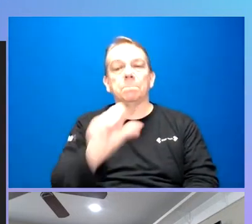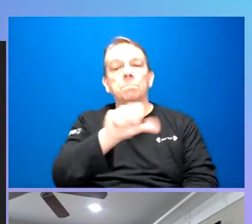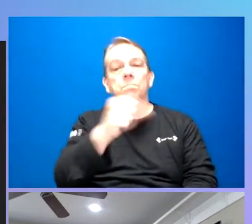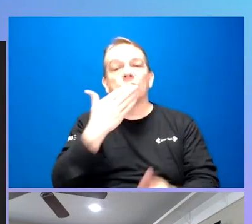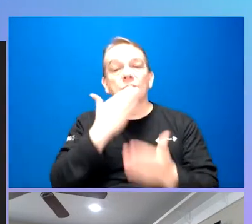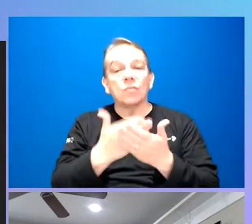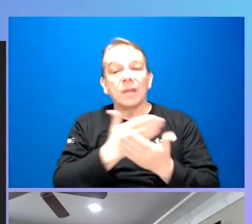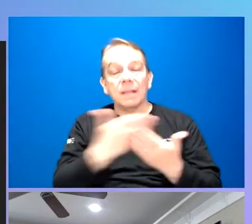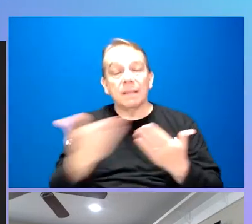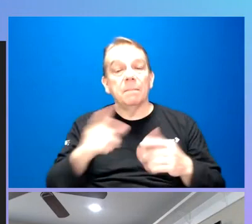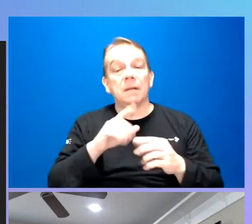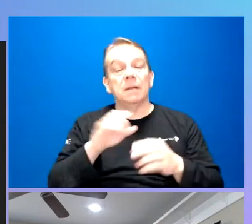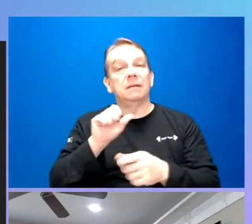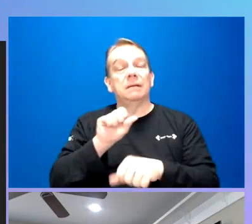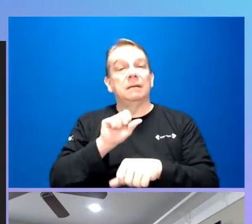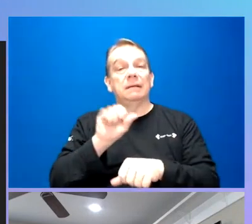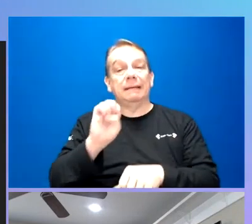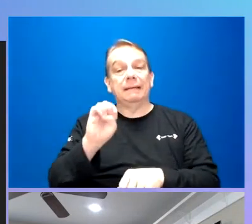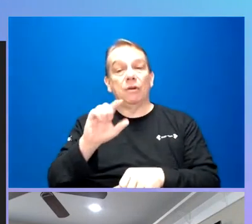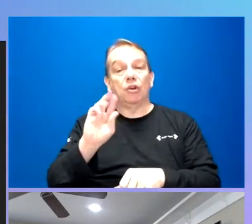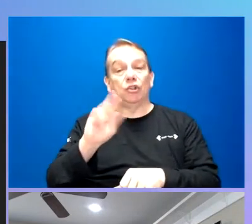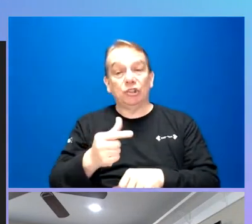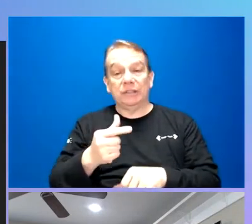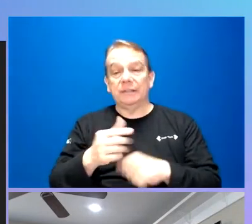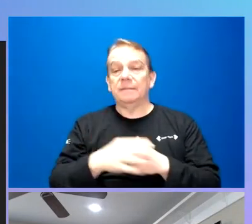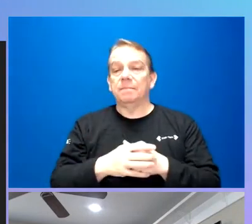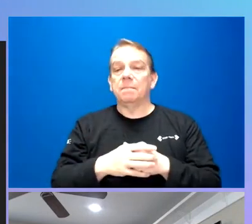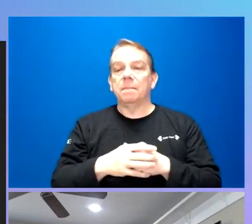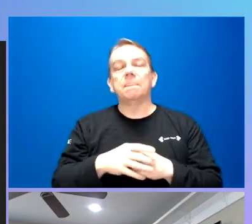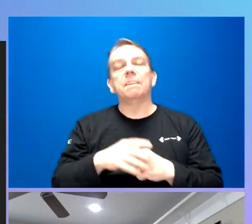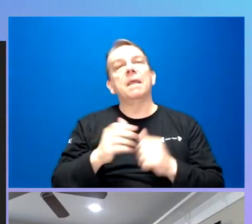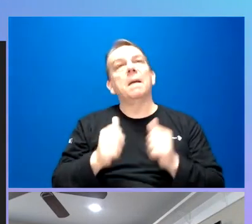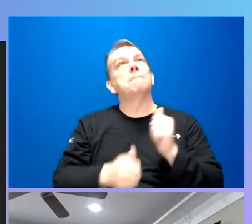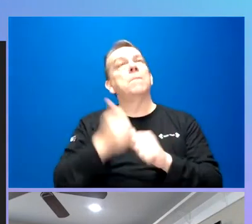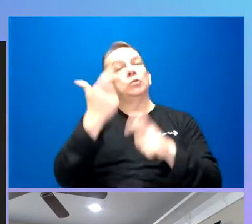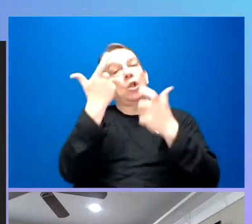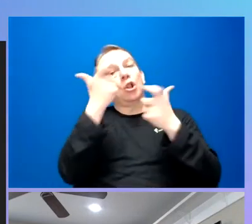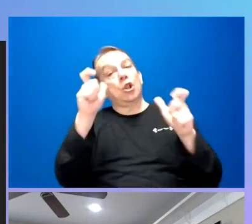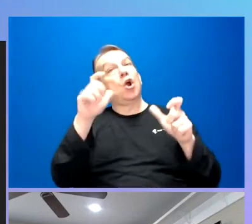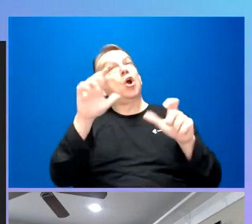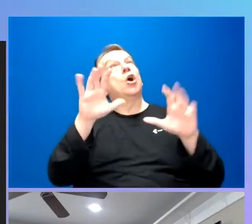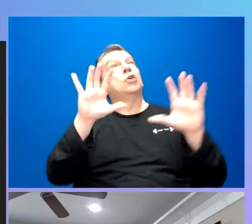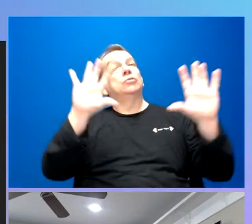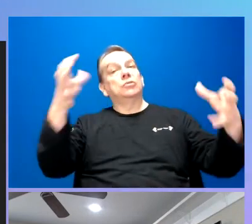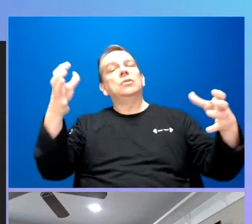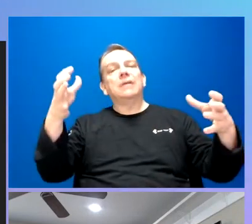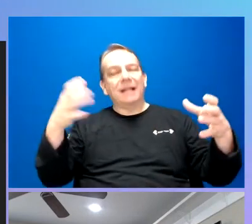employee resource group is in most large organizations, they have some form of a budget. It may not be a great budget, but